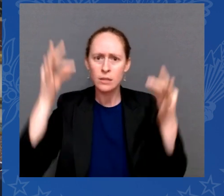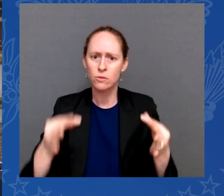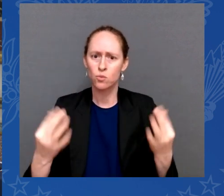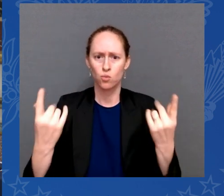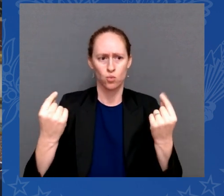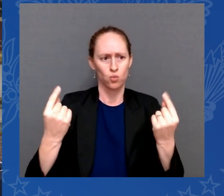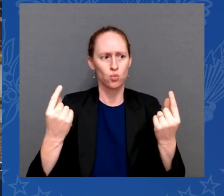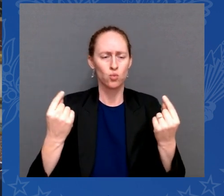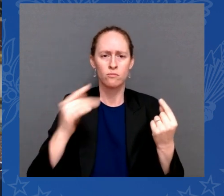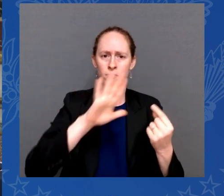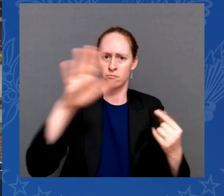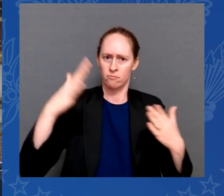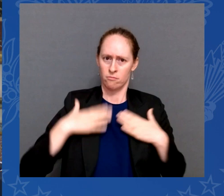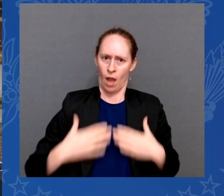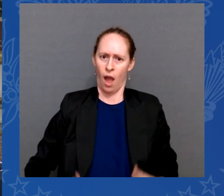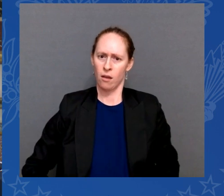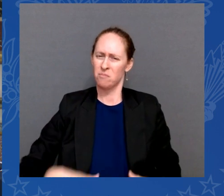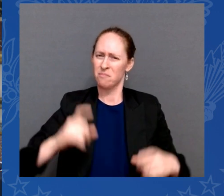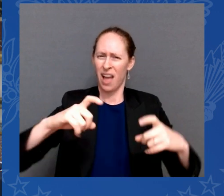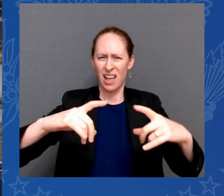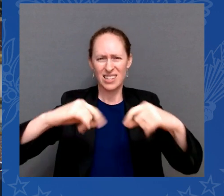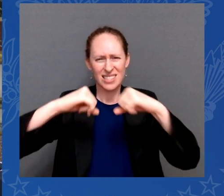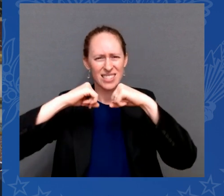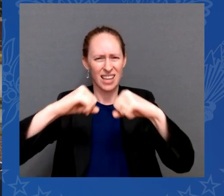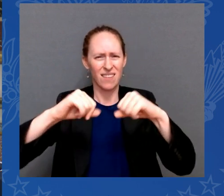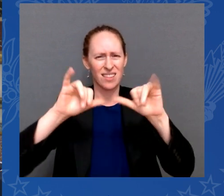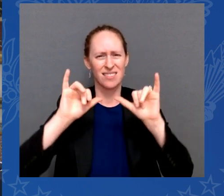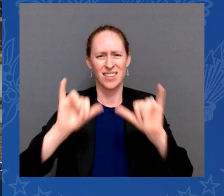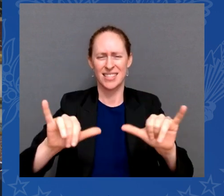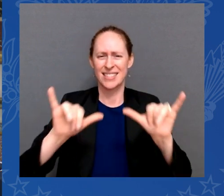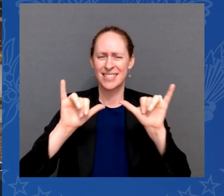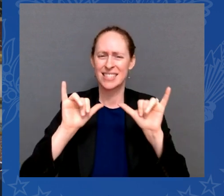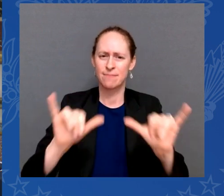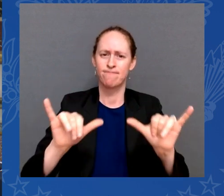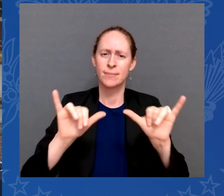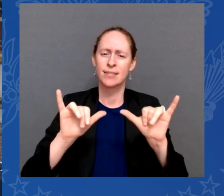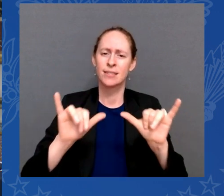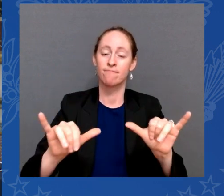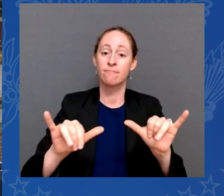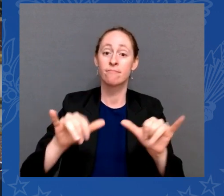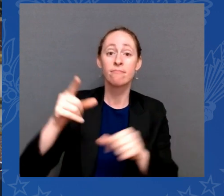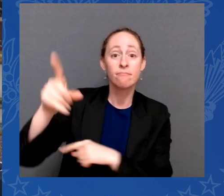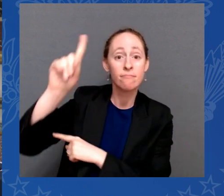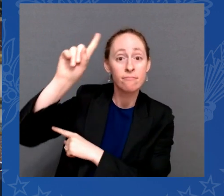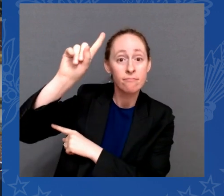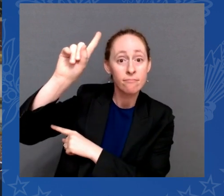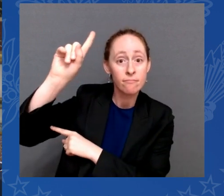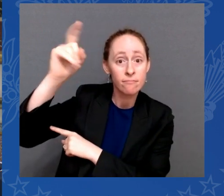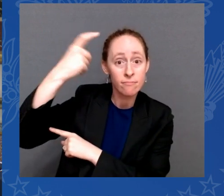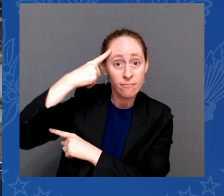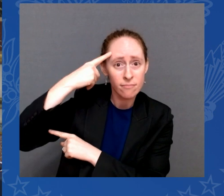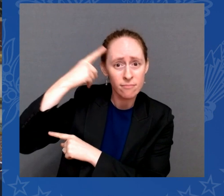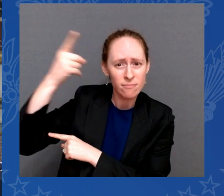understanding that the government should not be in the business of making those decisions for the women of America.